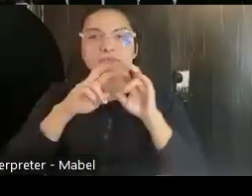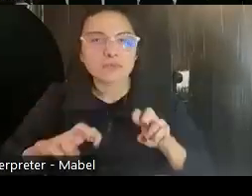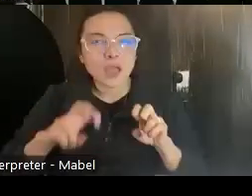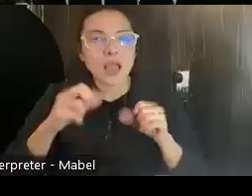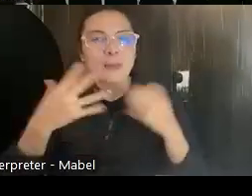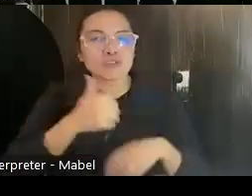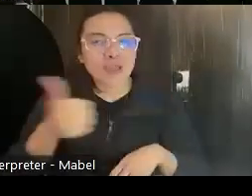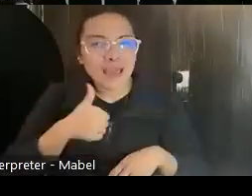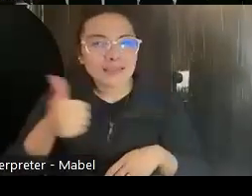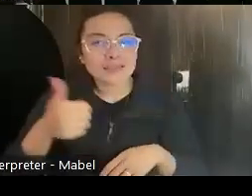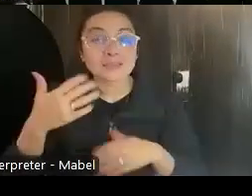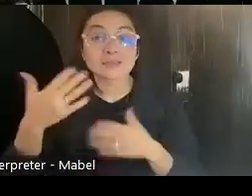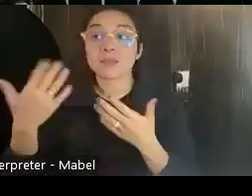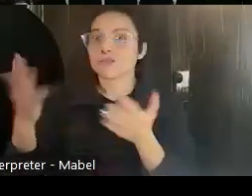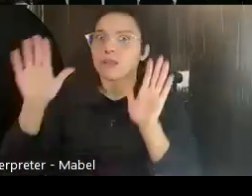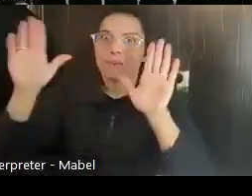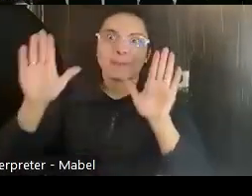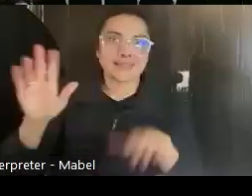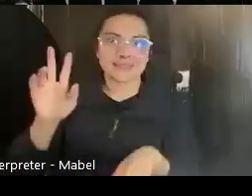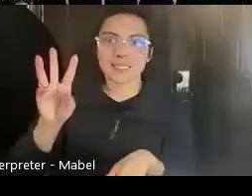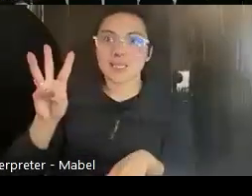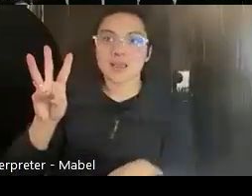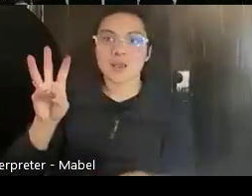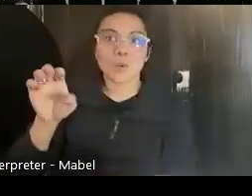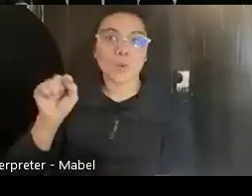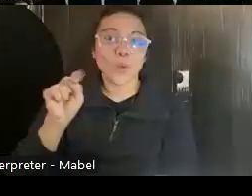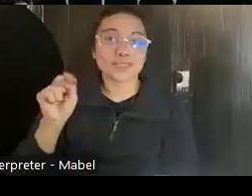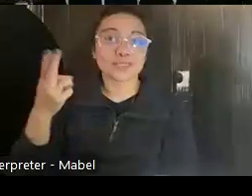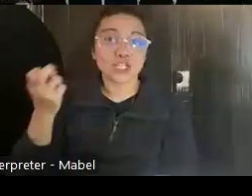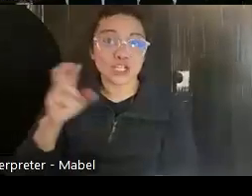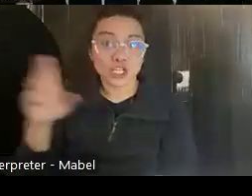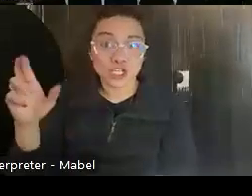a a van that we can use to transport parents and kids we're in the process of certifying